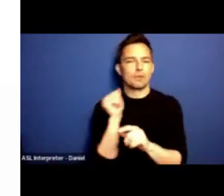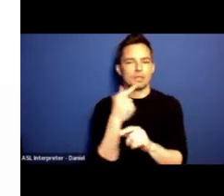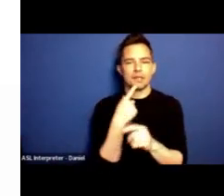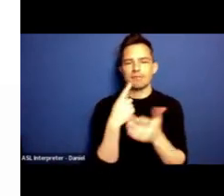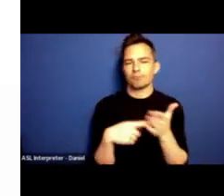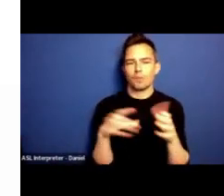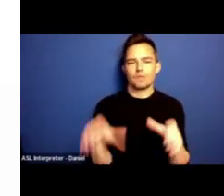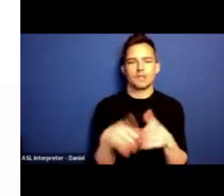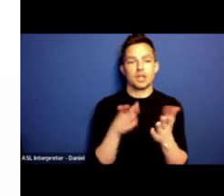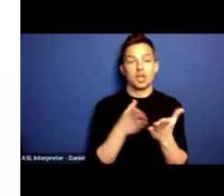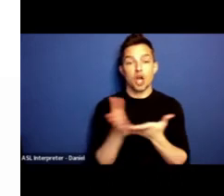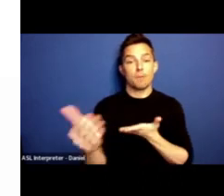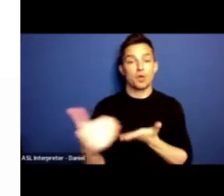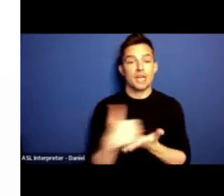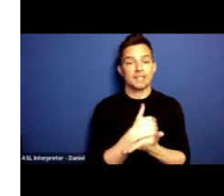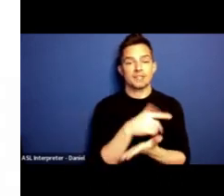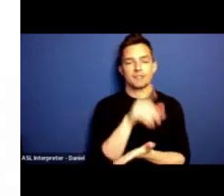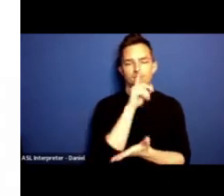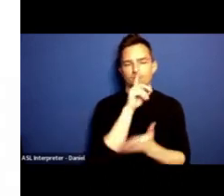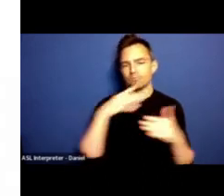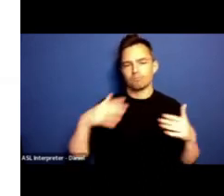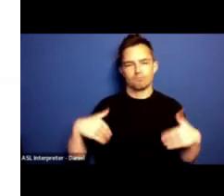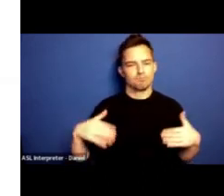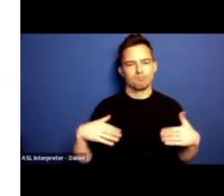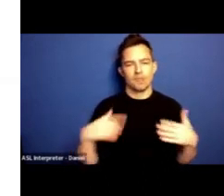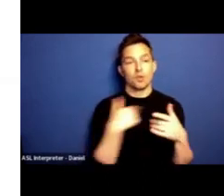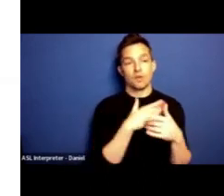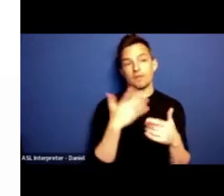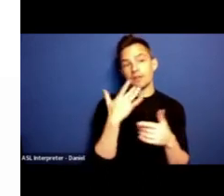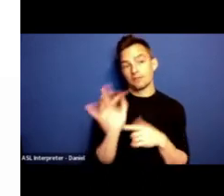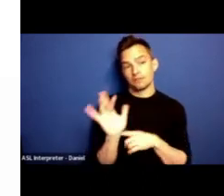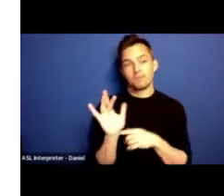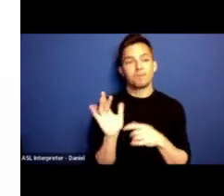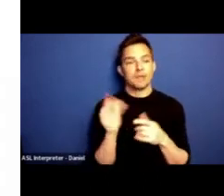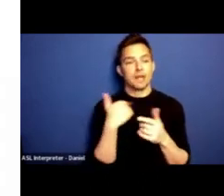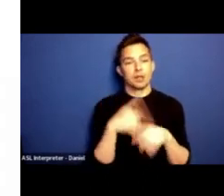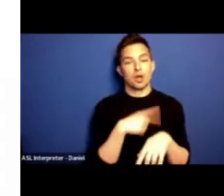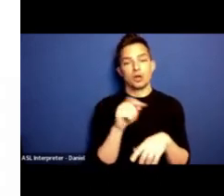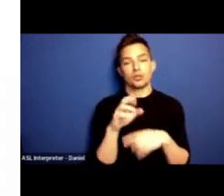comprehensive yet, we have had the good fortune to have a long term relationship with our Ohio